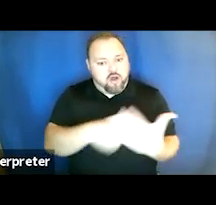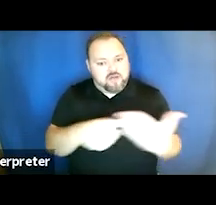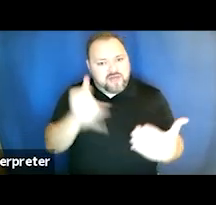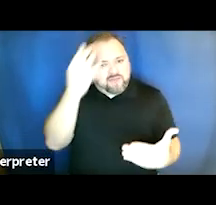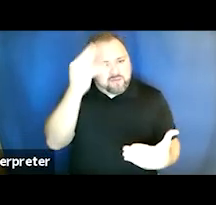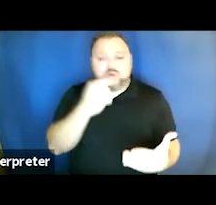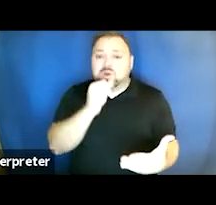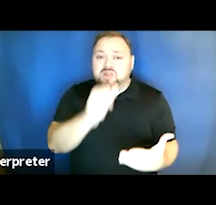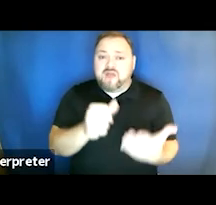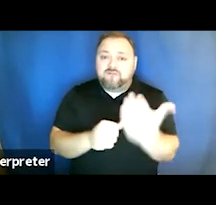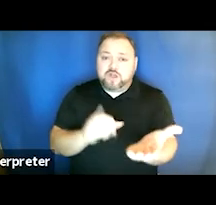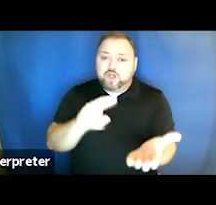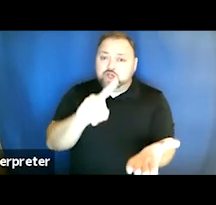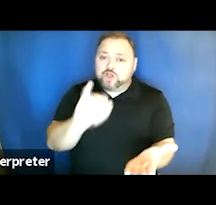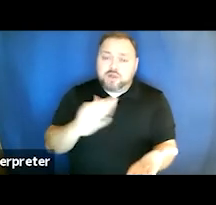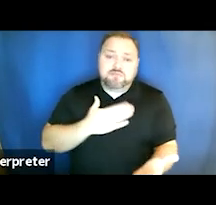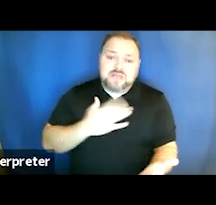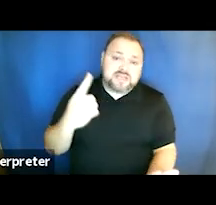I'd love to hear what Jodi has to say about,